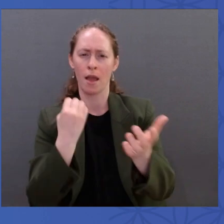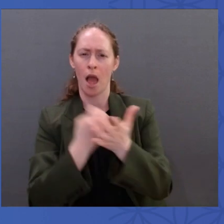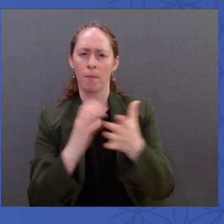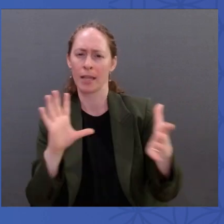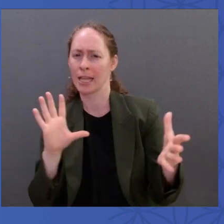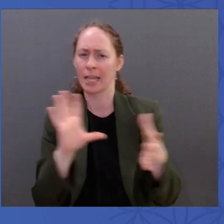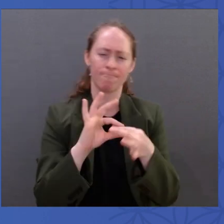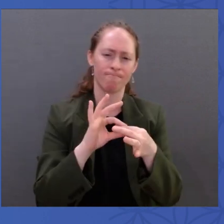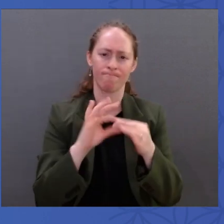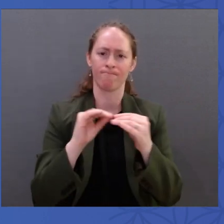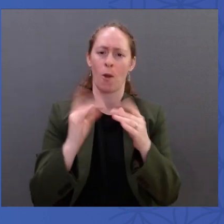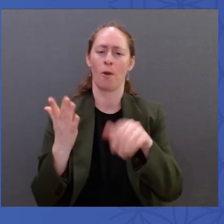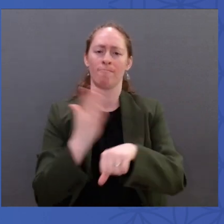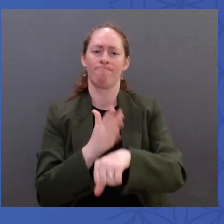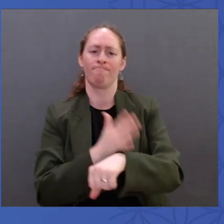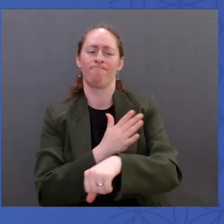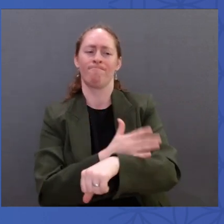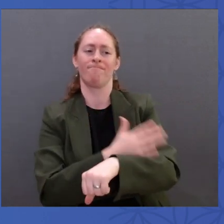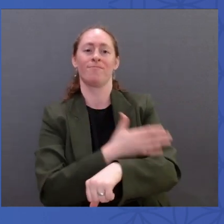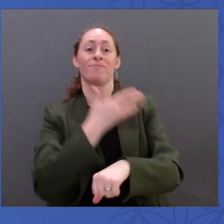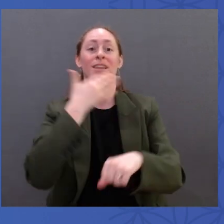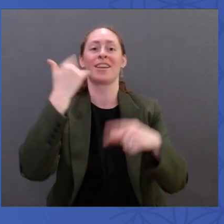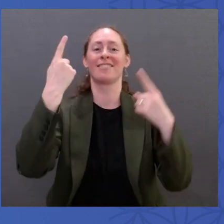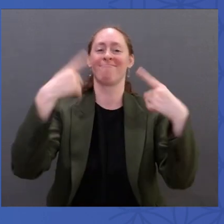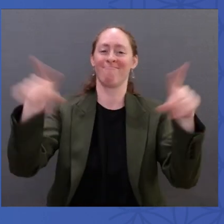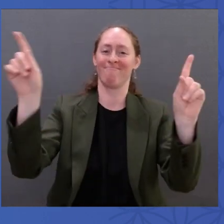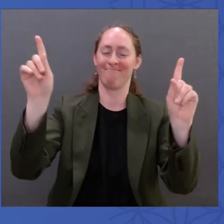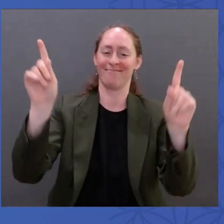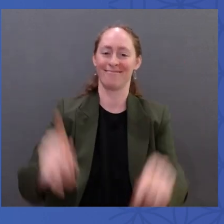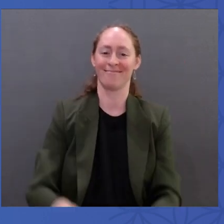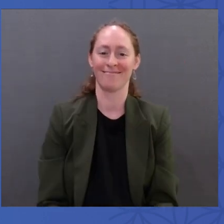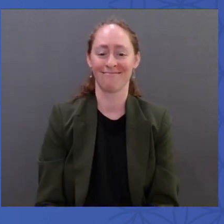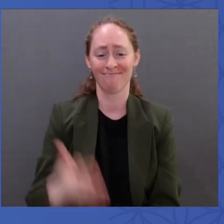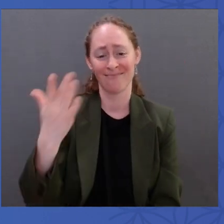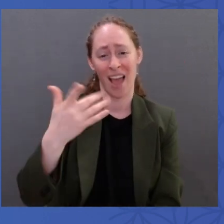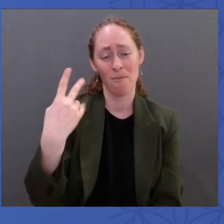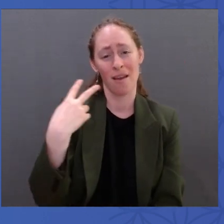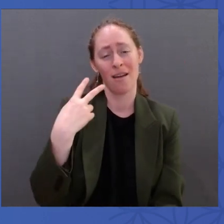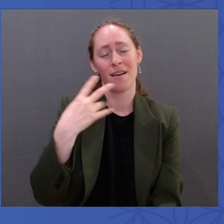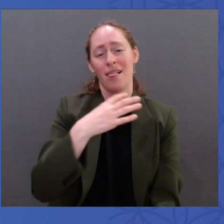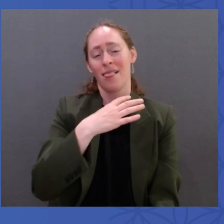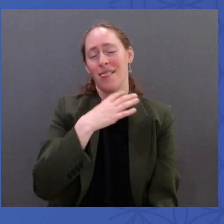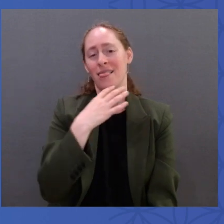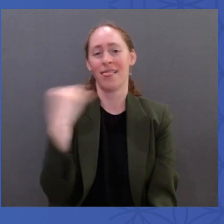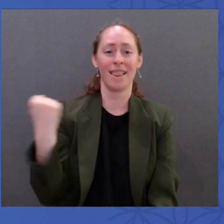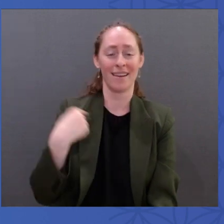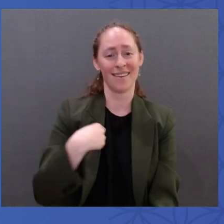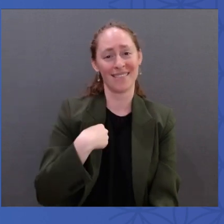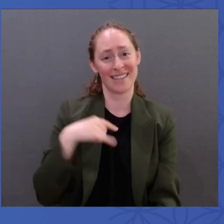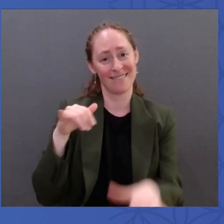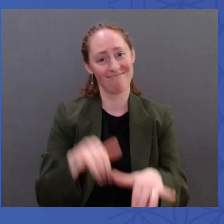You're all probably tired of seeing me all this time -- after all this time, in the last couple of months, but thank you again.